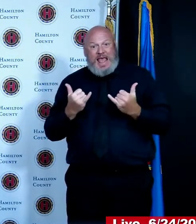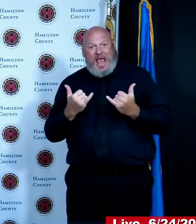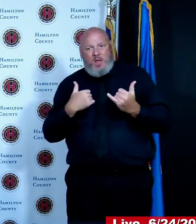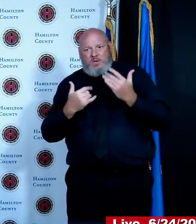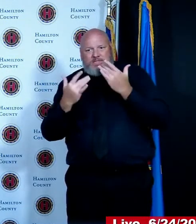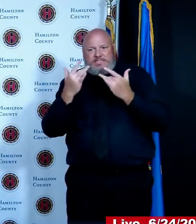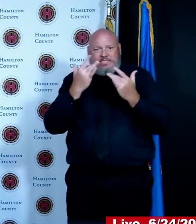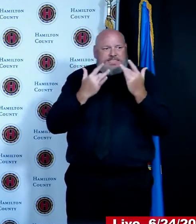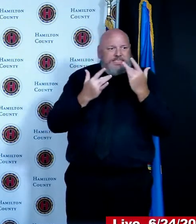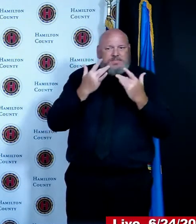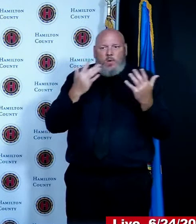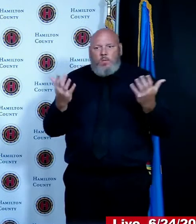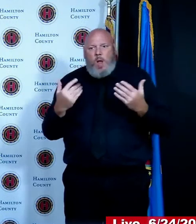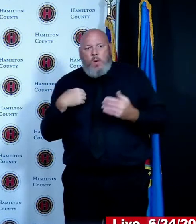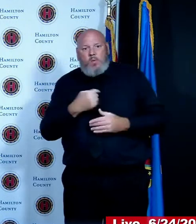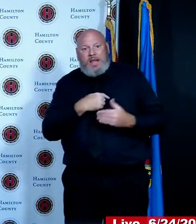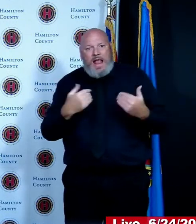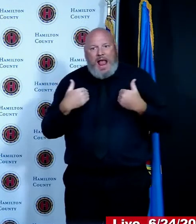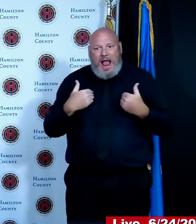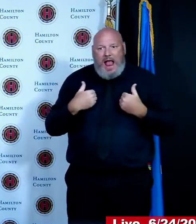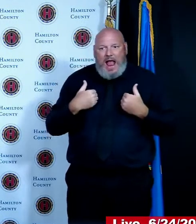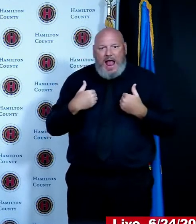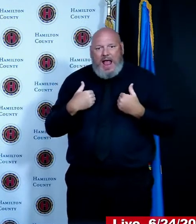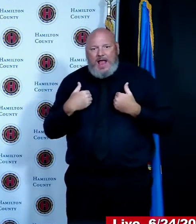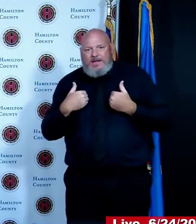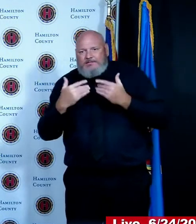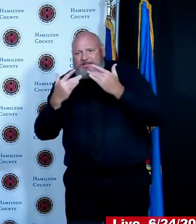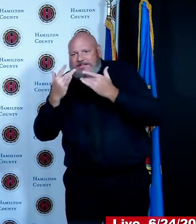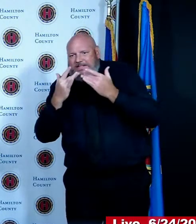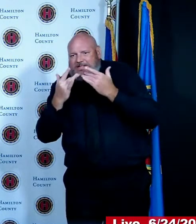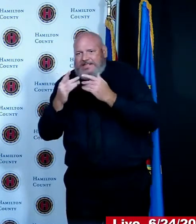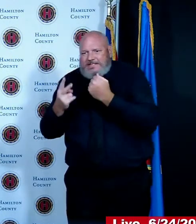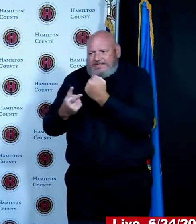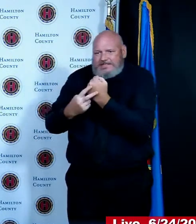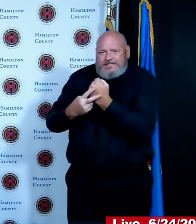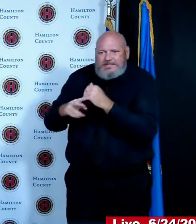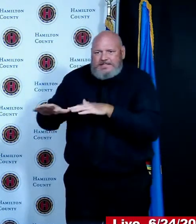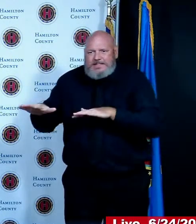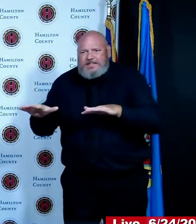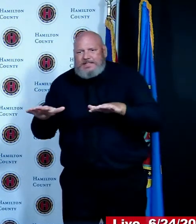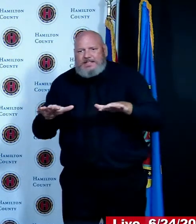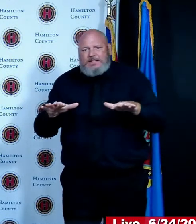areas but most importantly we have protected our healthcare workforce so